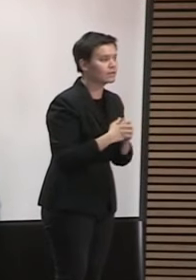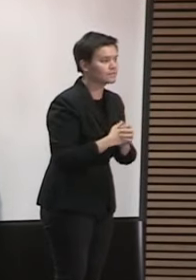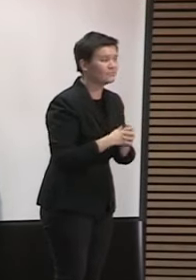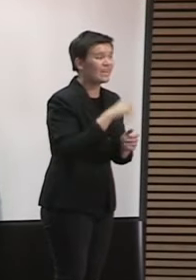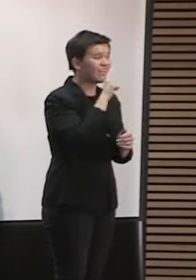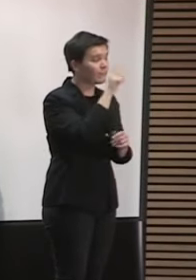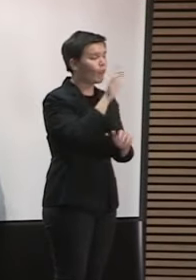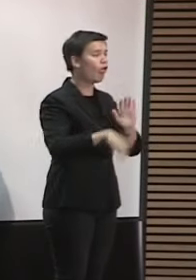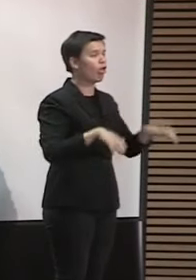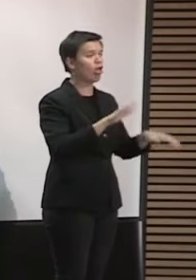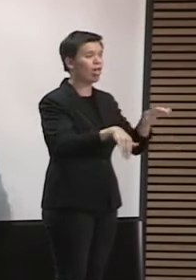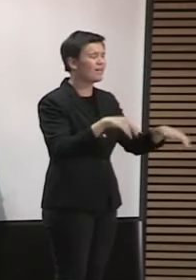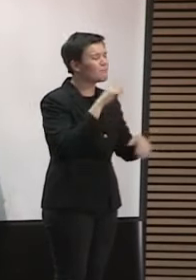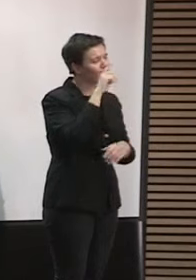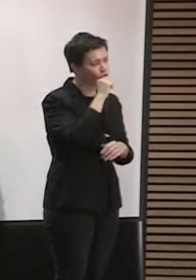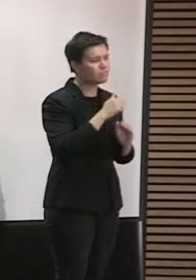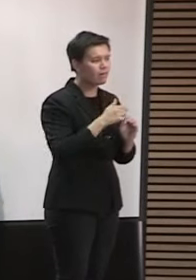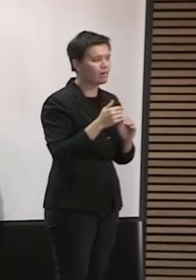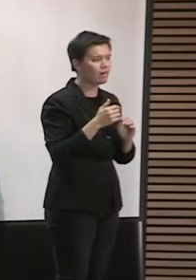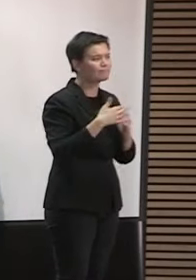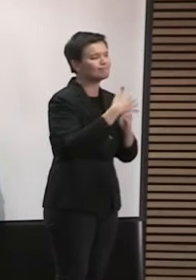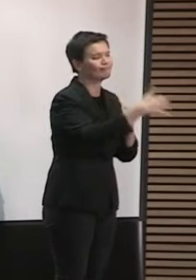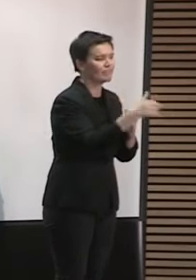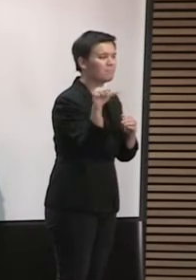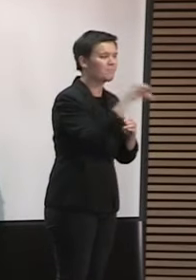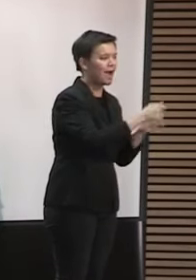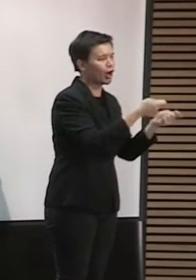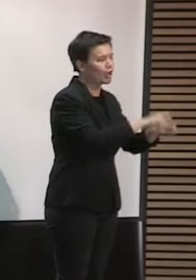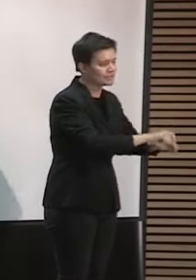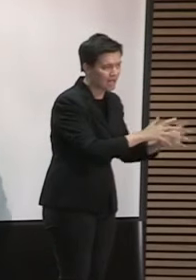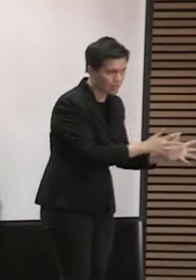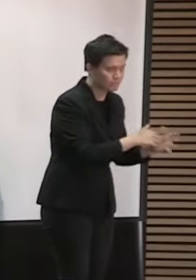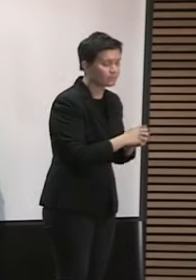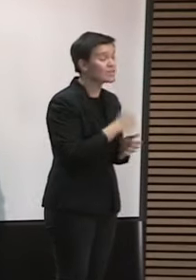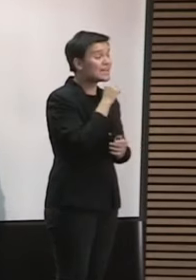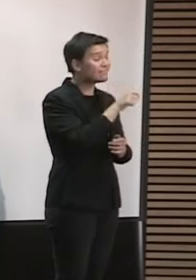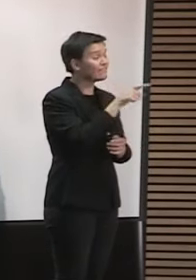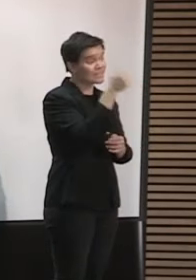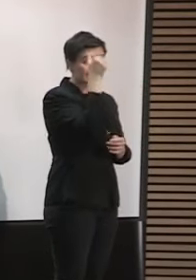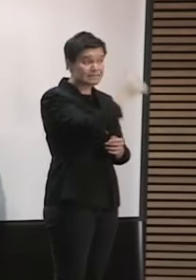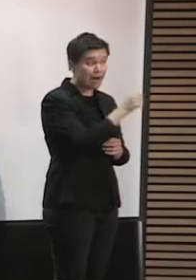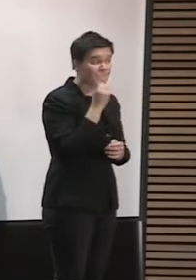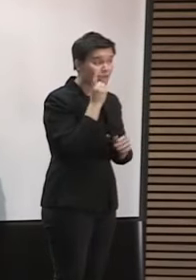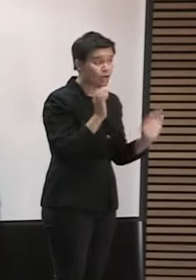We've been active there and keeping in close contact. Obviously when you're dealing with employment matters, there's a limit to the amount